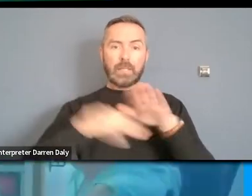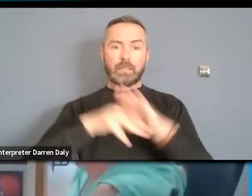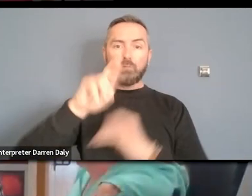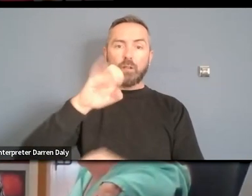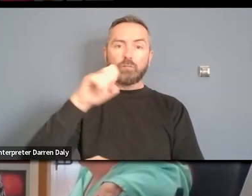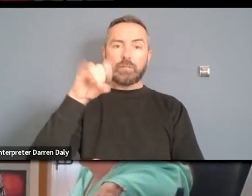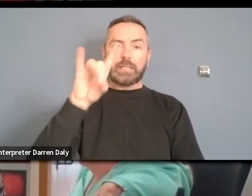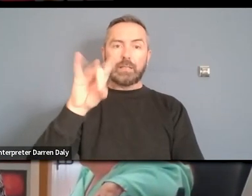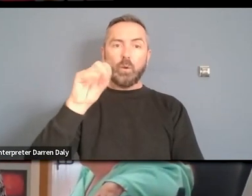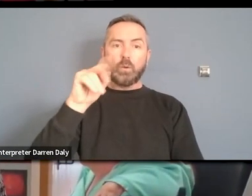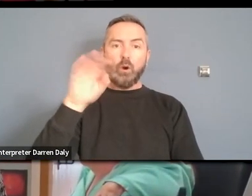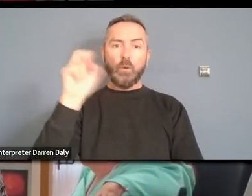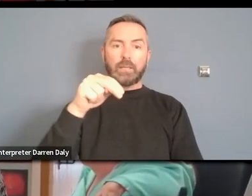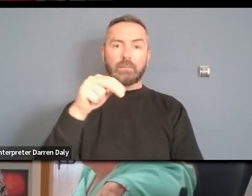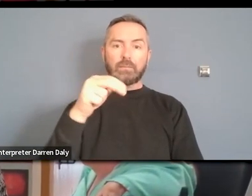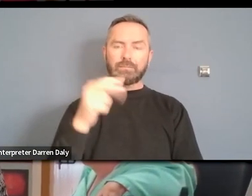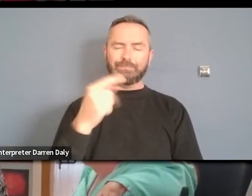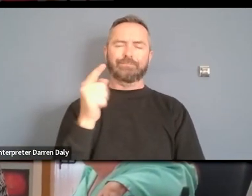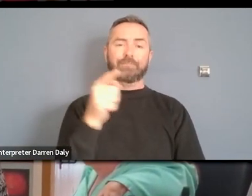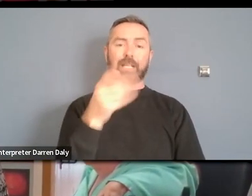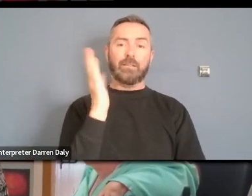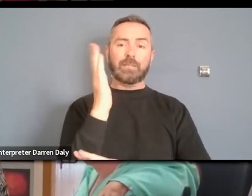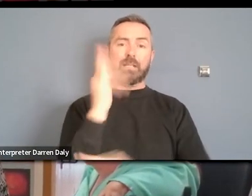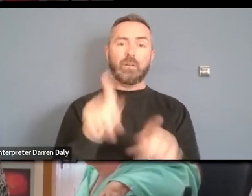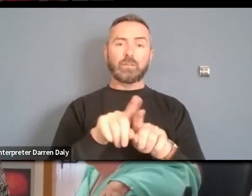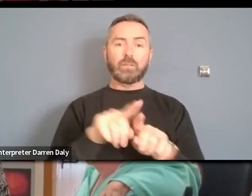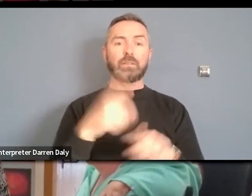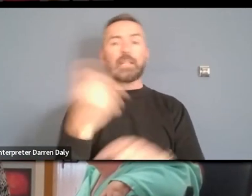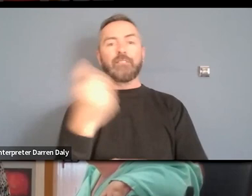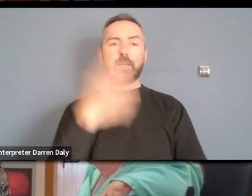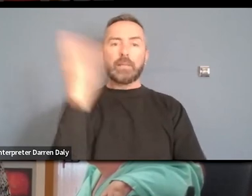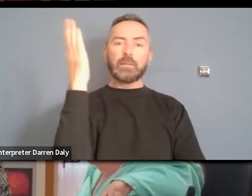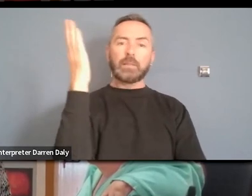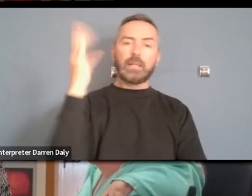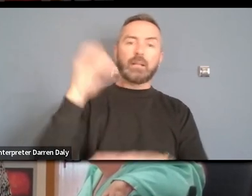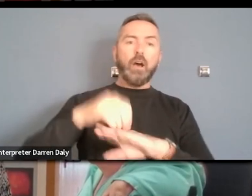I was invited to speak on behalf of our centre and it was a great experience for